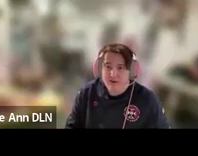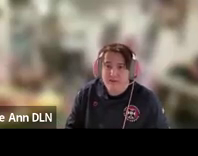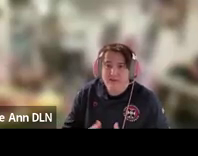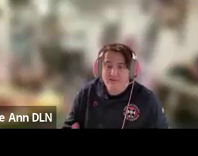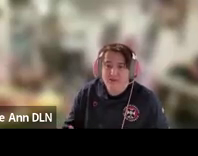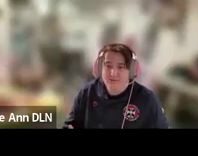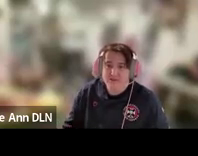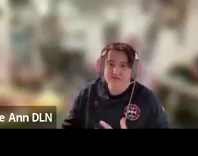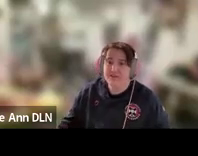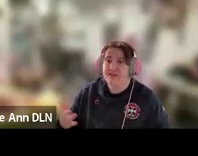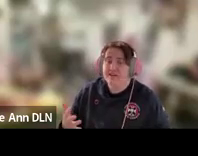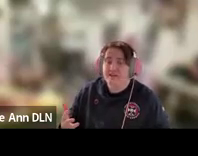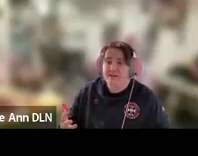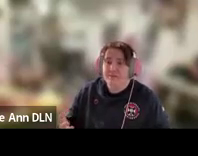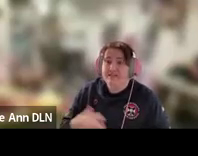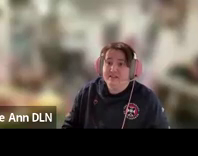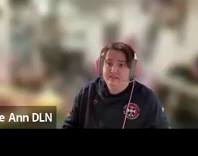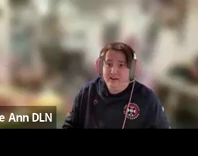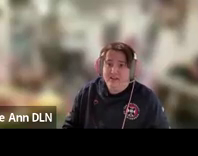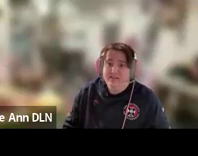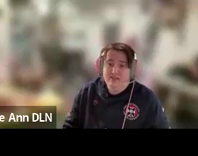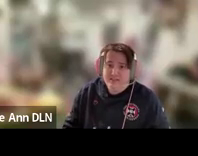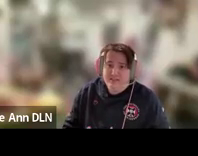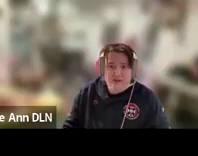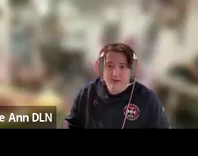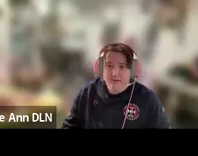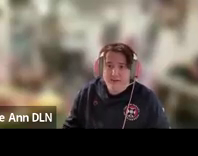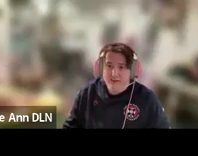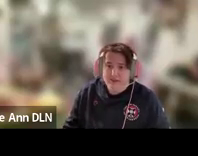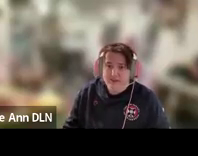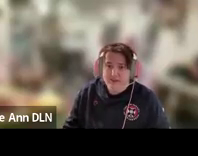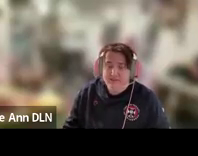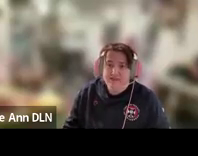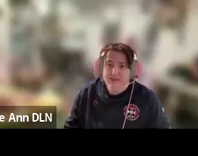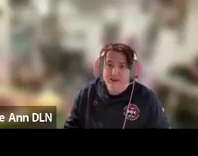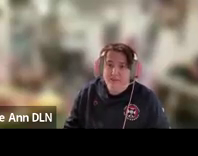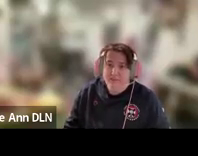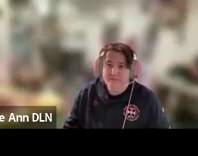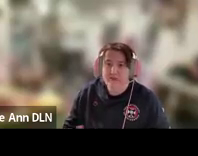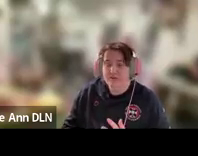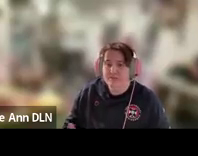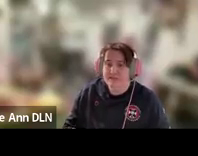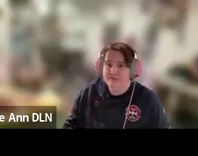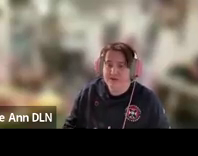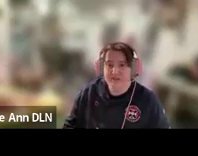talking about in terms of identifying and self-identifying characteristics. There were some times where